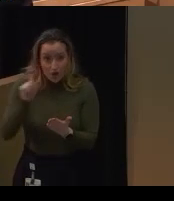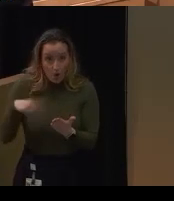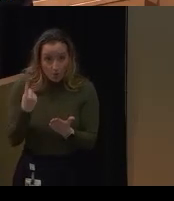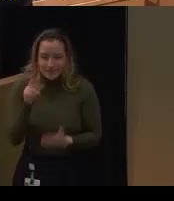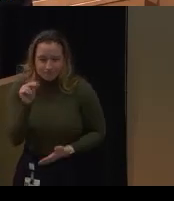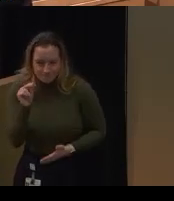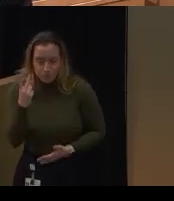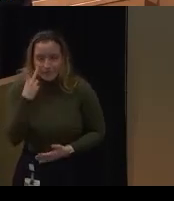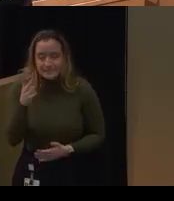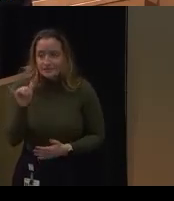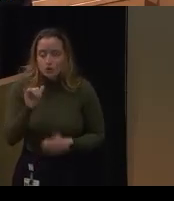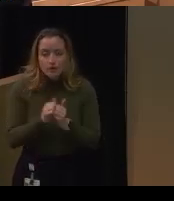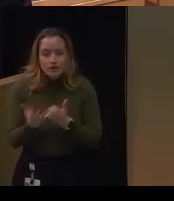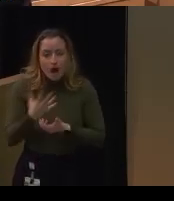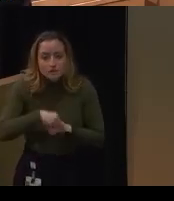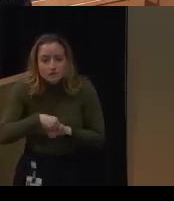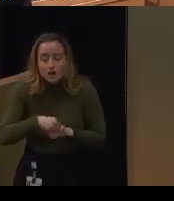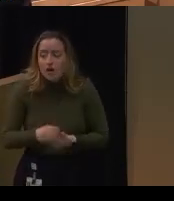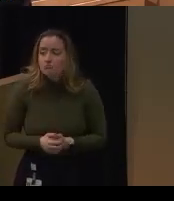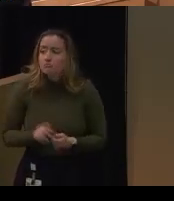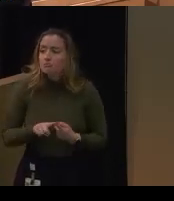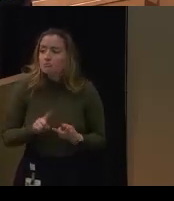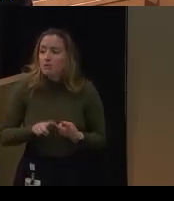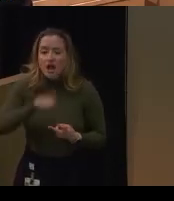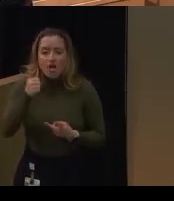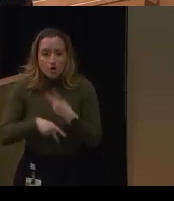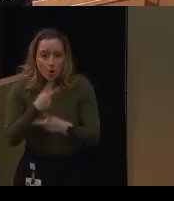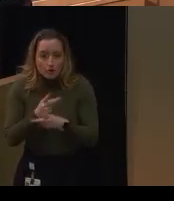see similar effects in autism and similar effects in other forms of Psychopathology